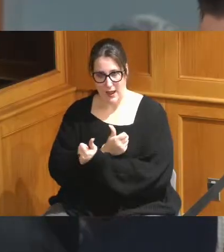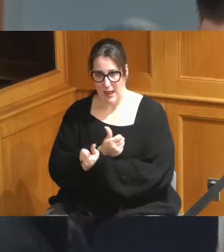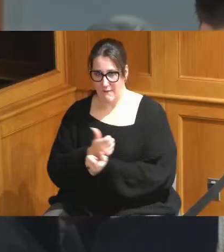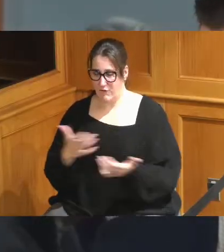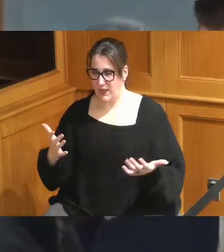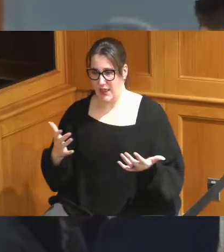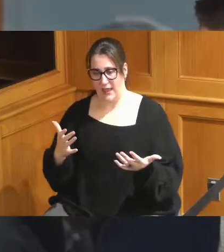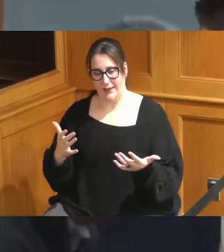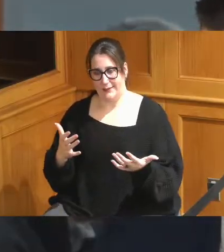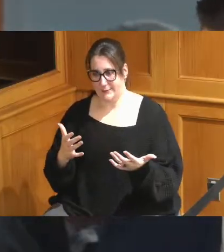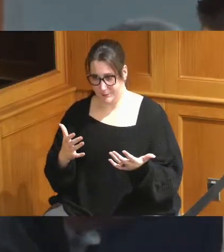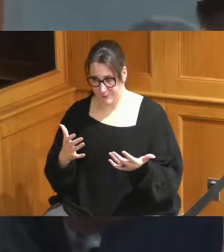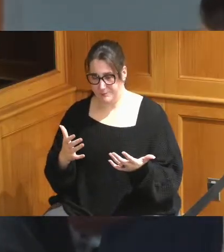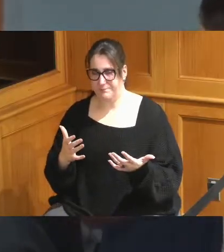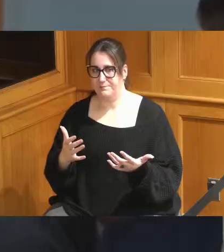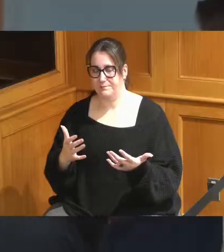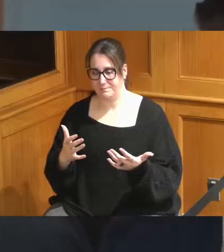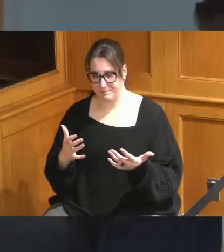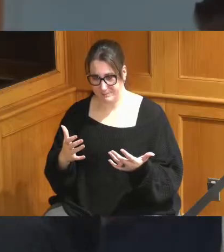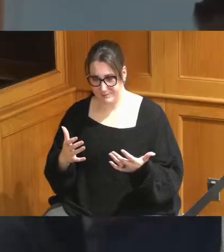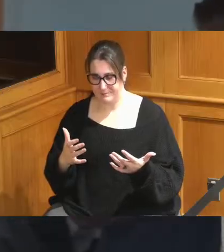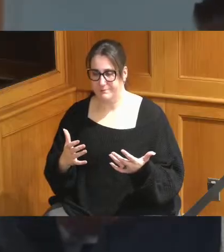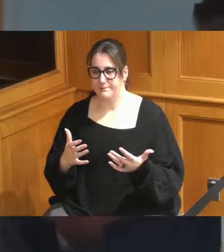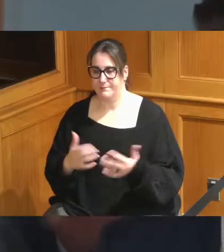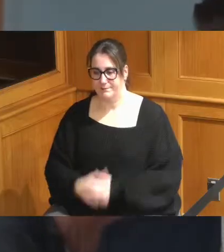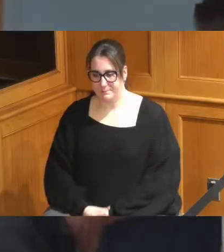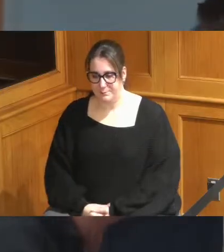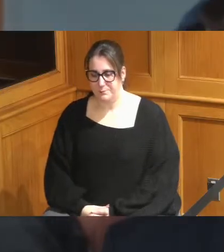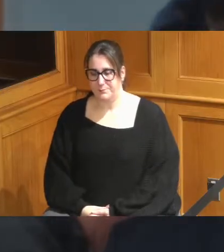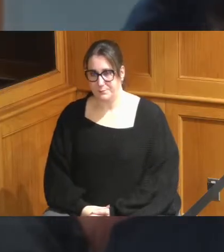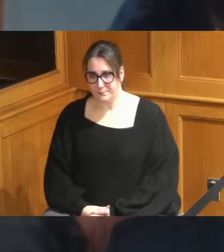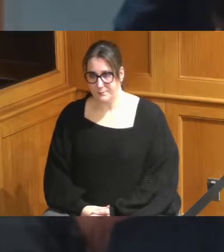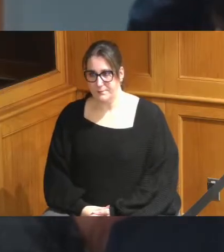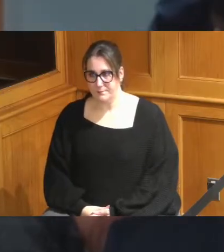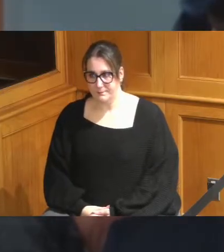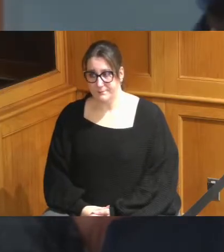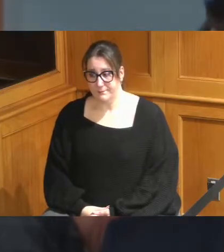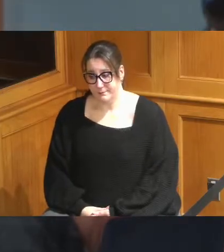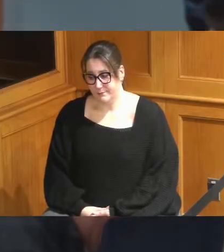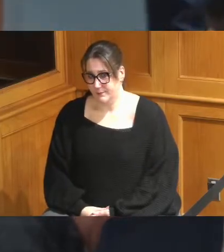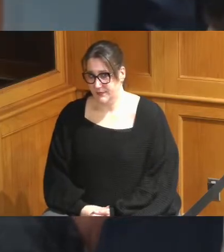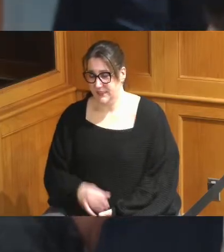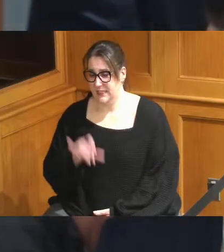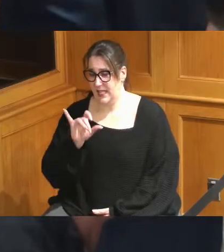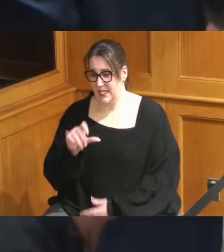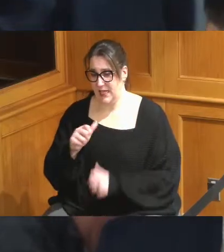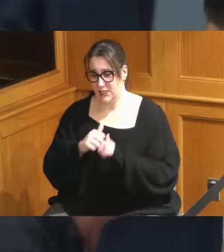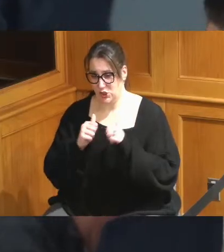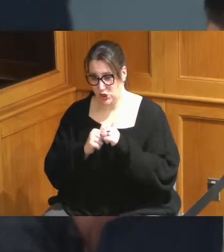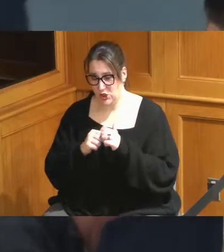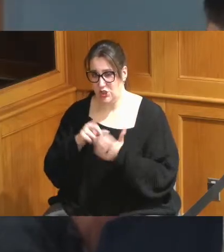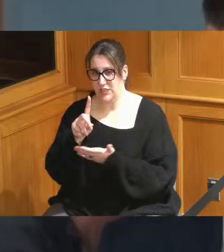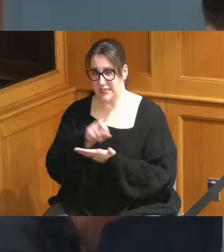in the deep foundations, two levels of structure. And that is a structure that is designed for